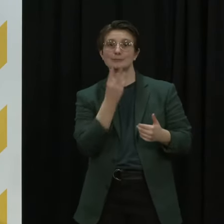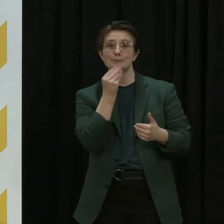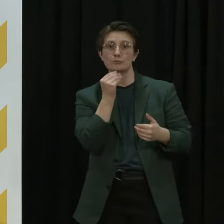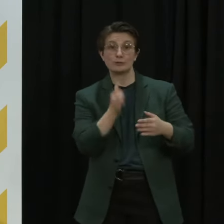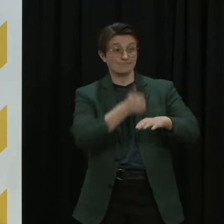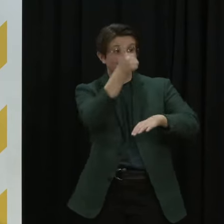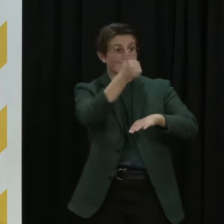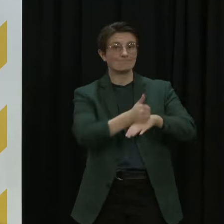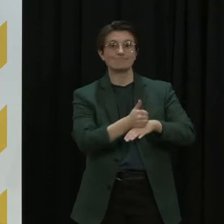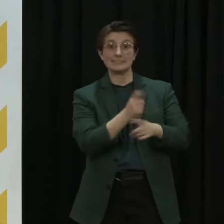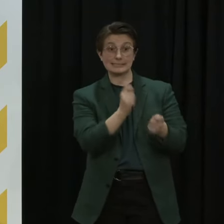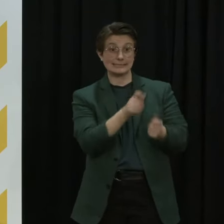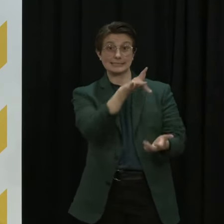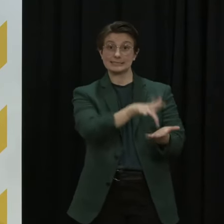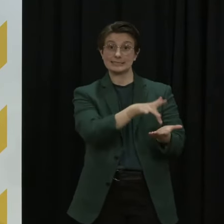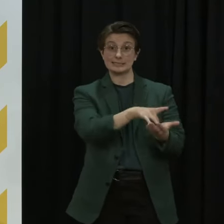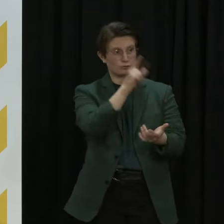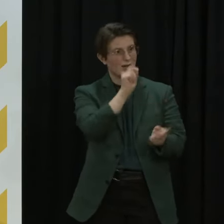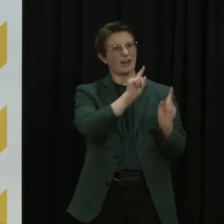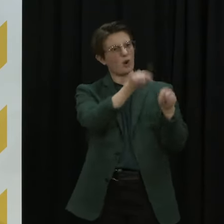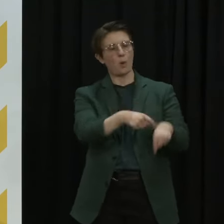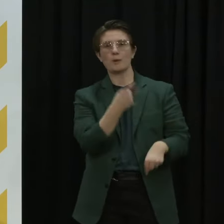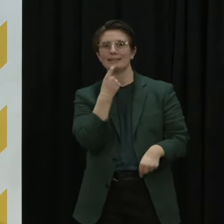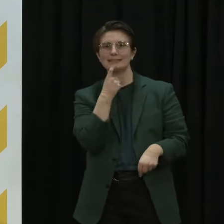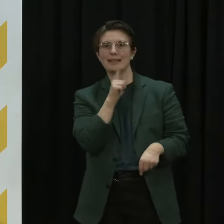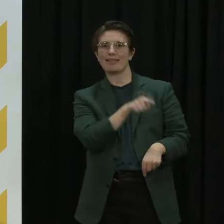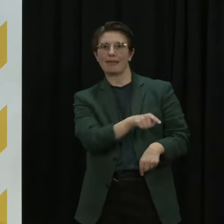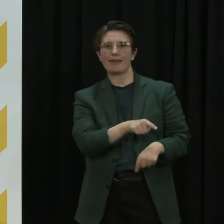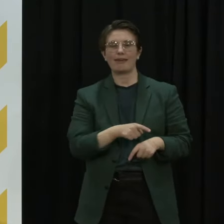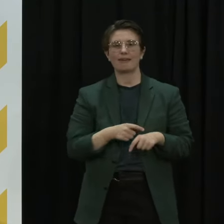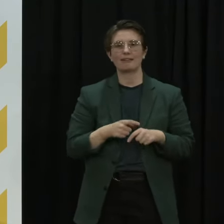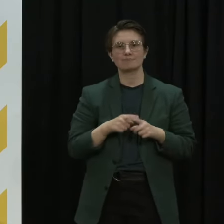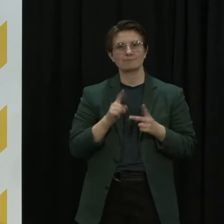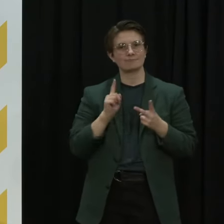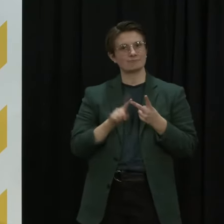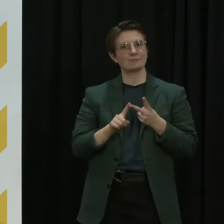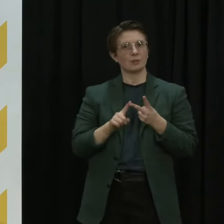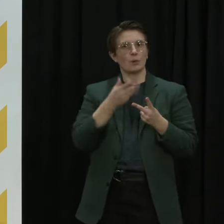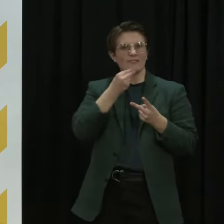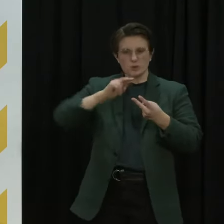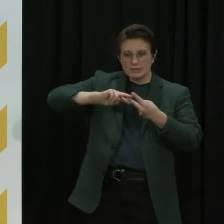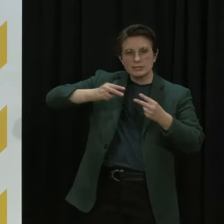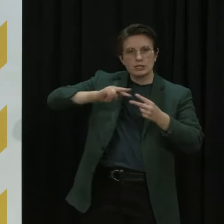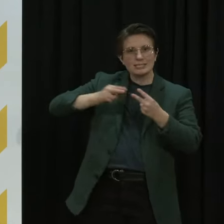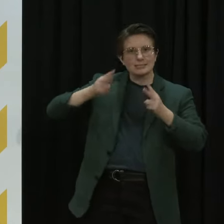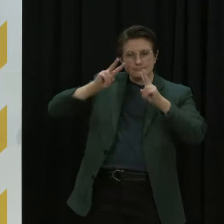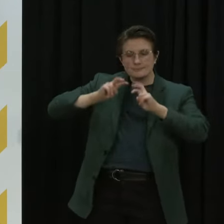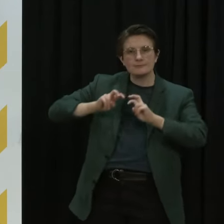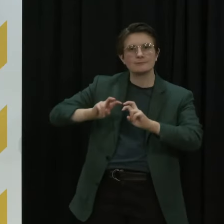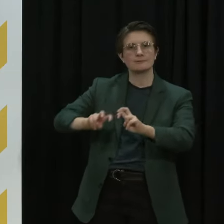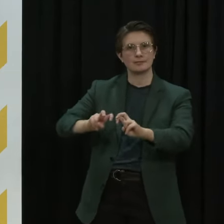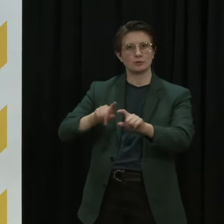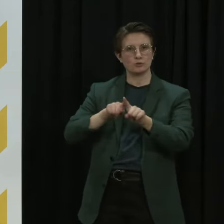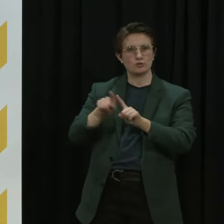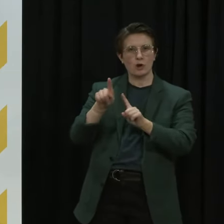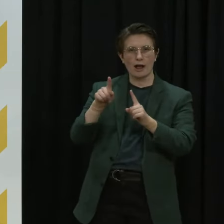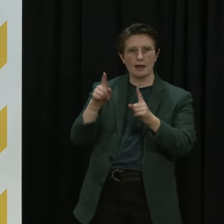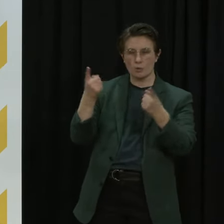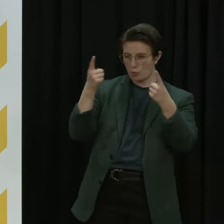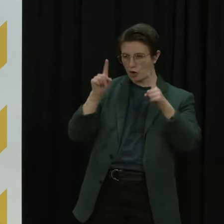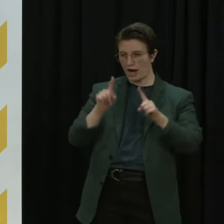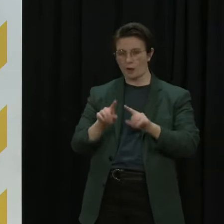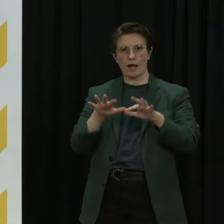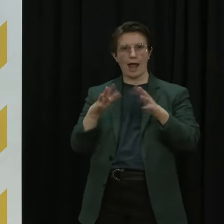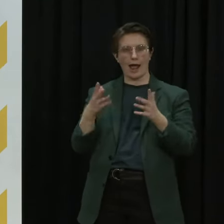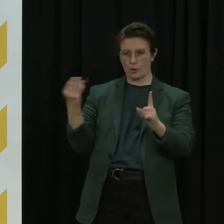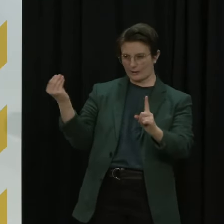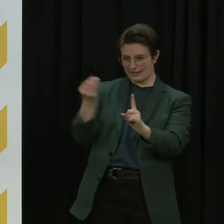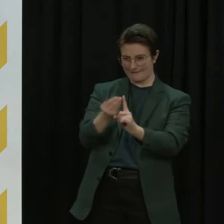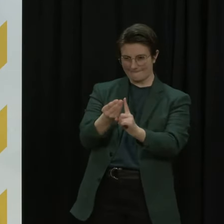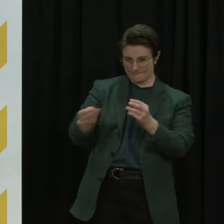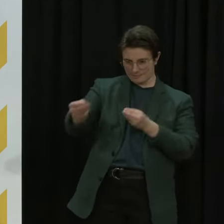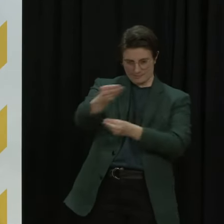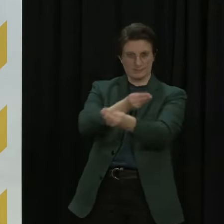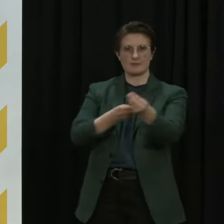amazing.